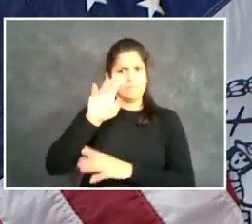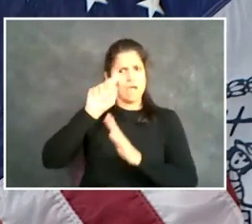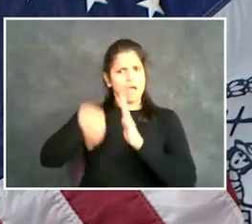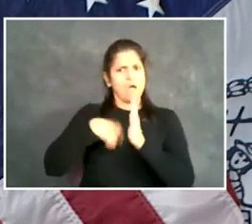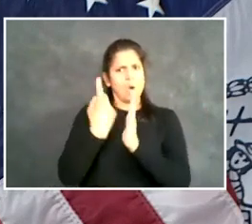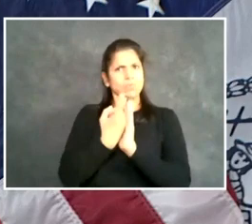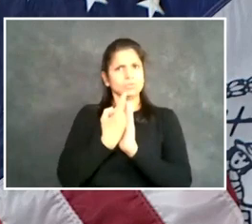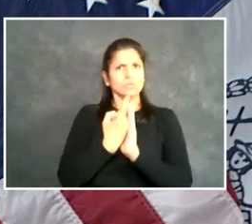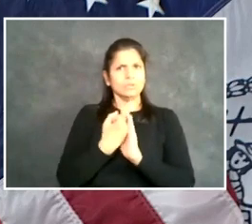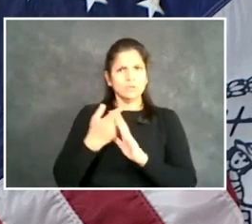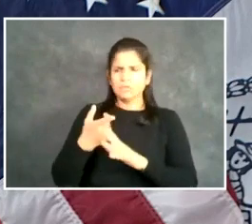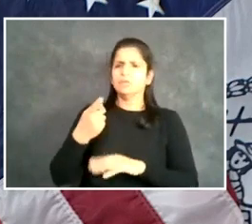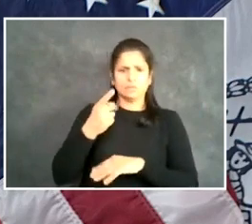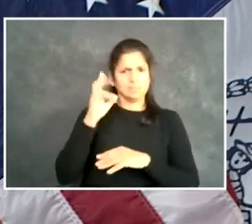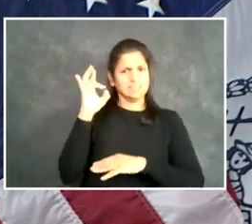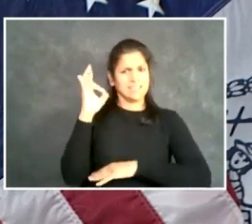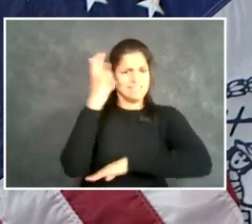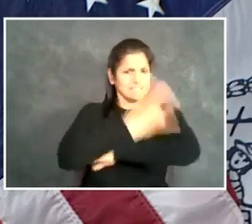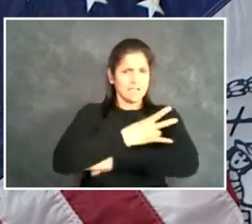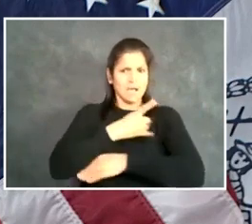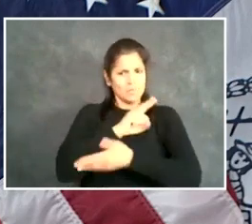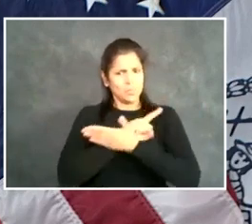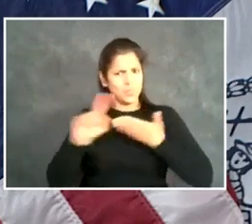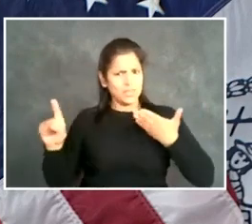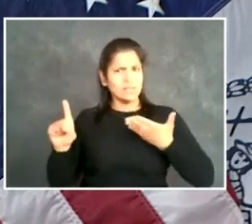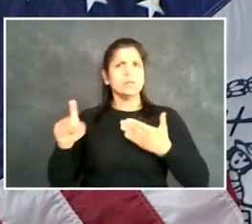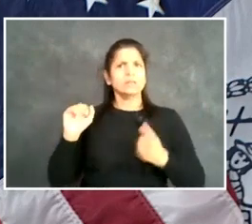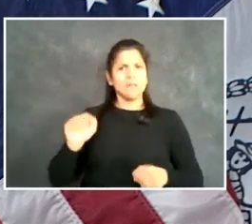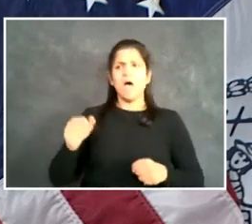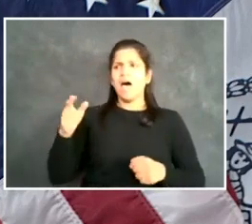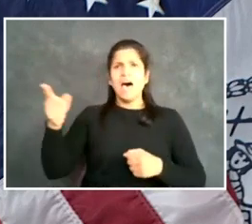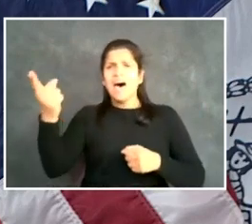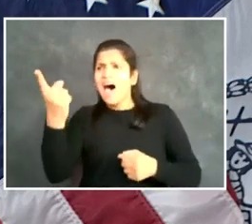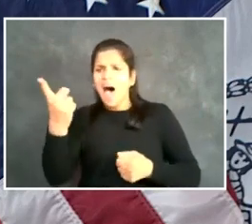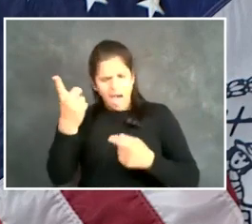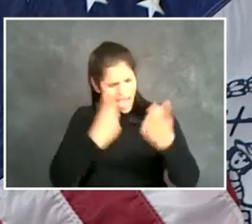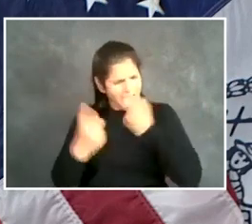888-NYC-WELL, WE HAVE TRAINED COUNSELORS TO GET HELP.